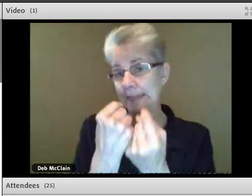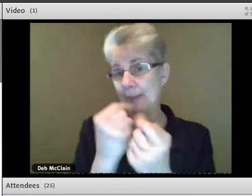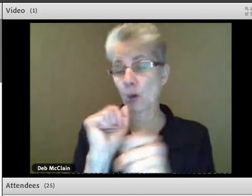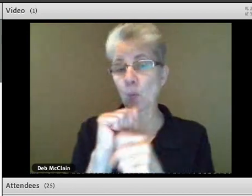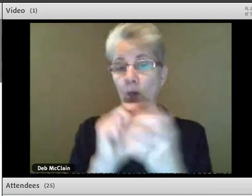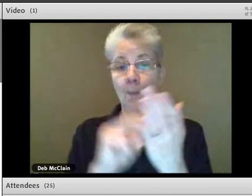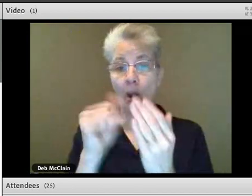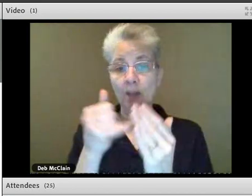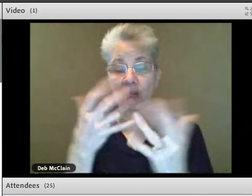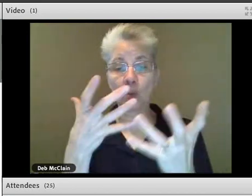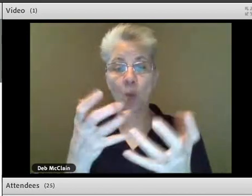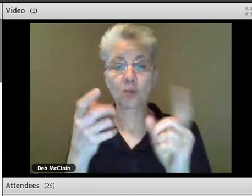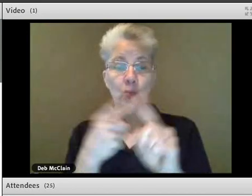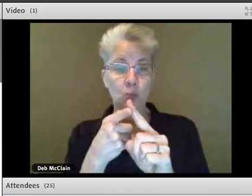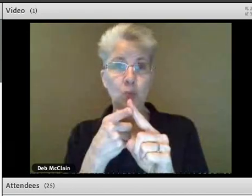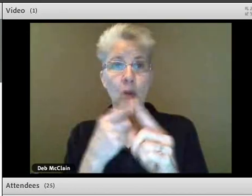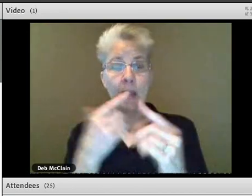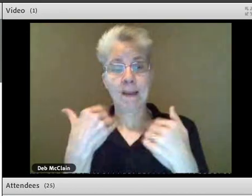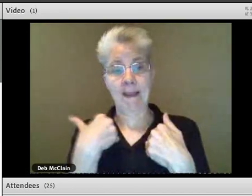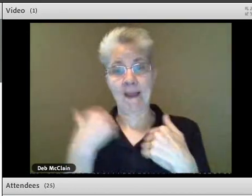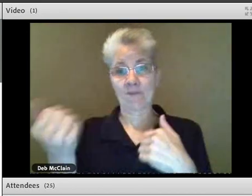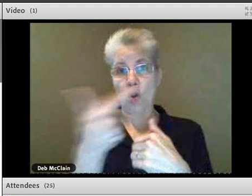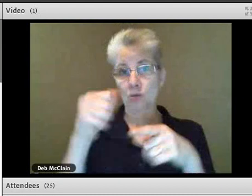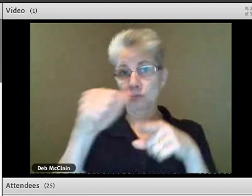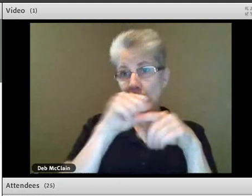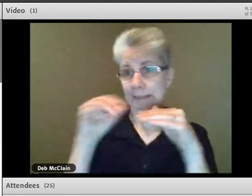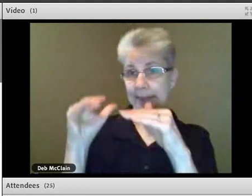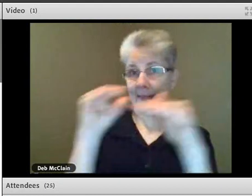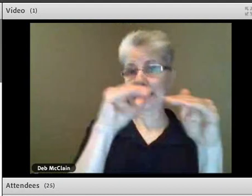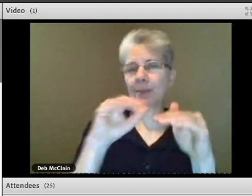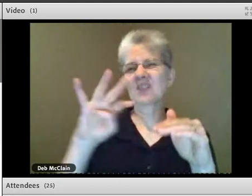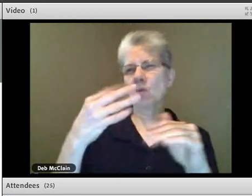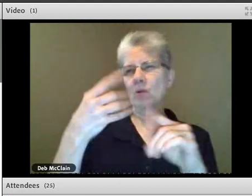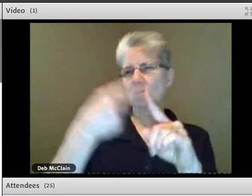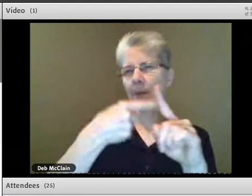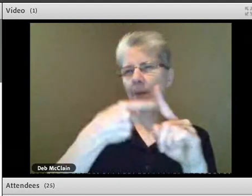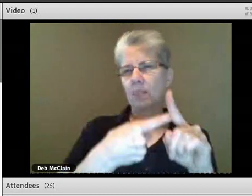where you wanted to have everyone trained equally, it's $4 a month per person.